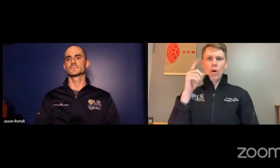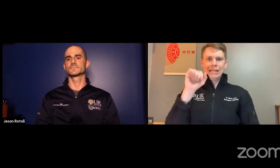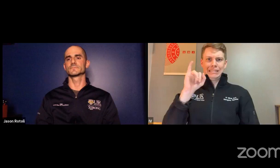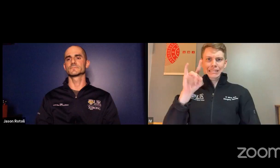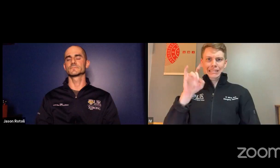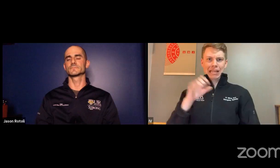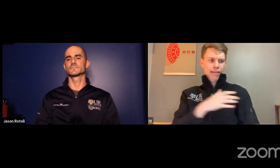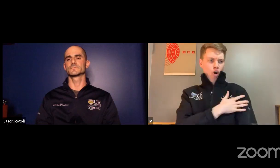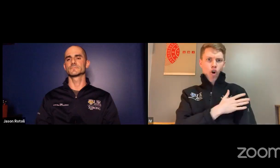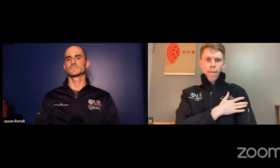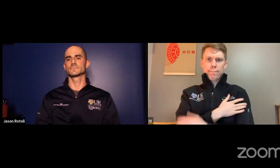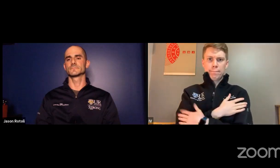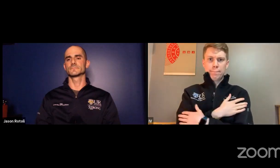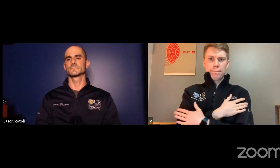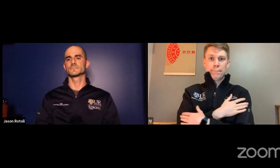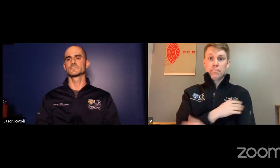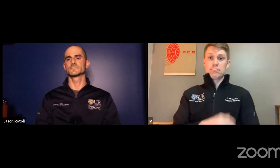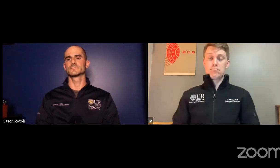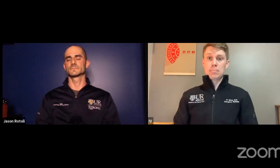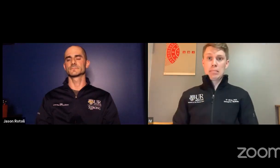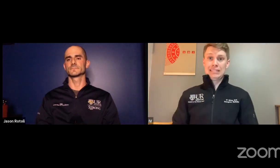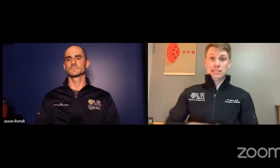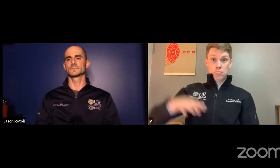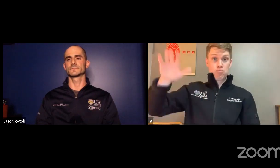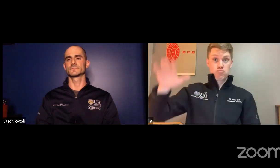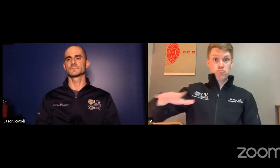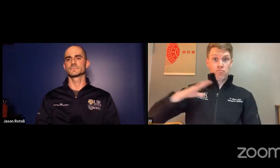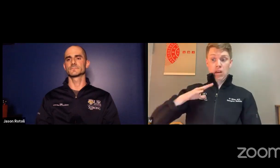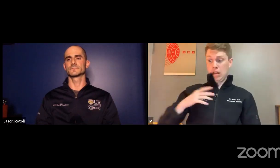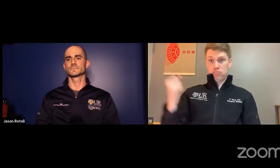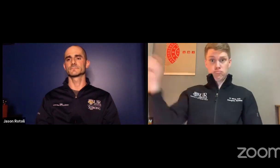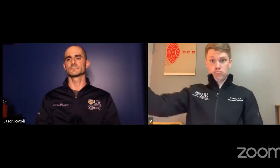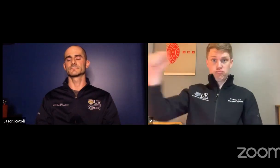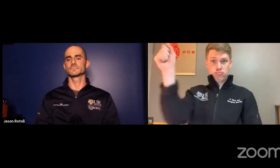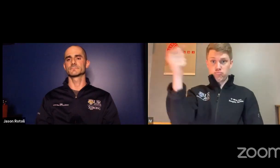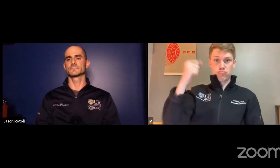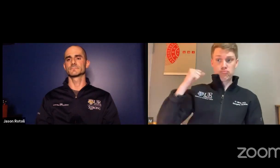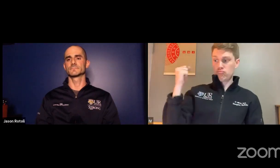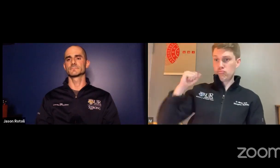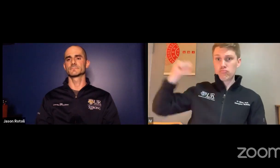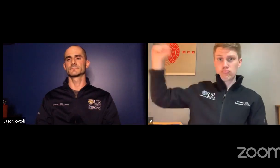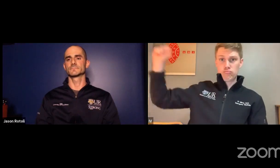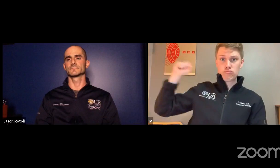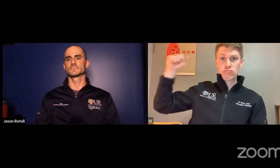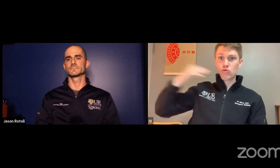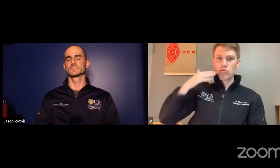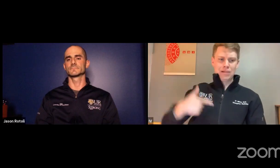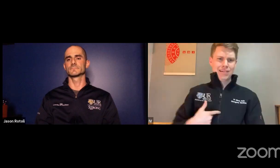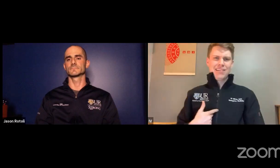droop. A actually stands for arm. Whether one of the arms is